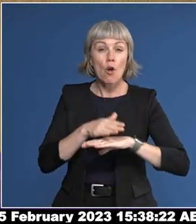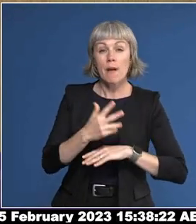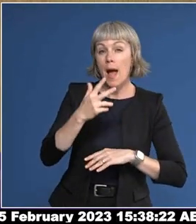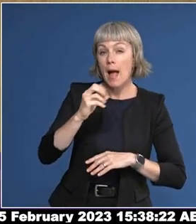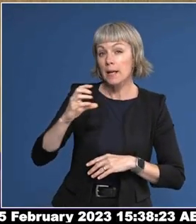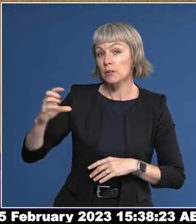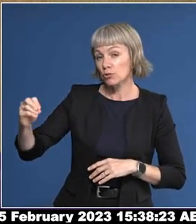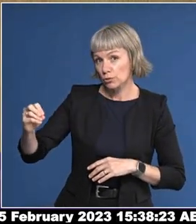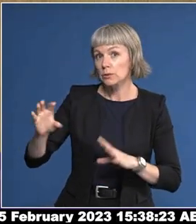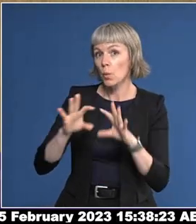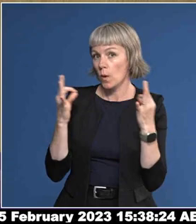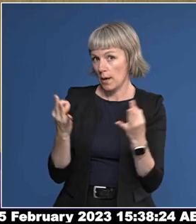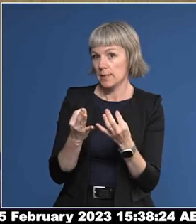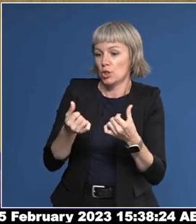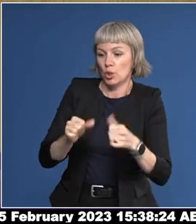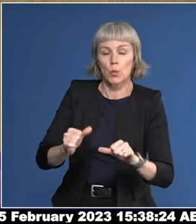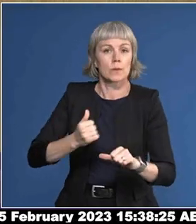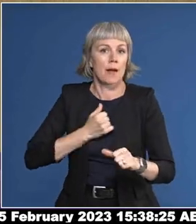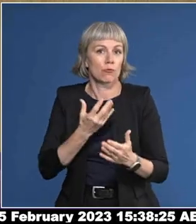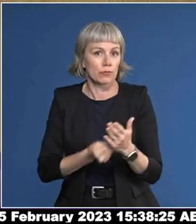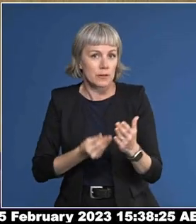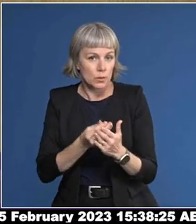resources. So we would assume that that would be within their time.